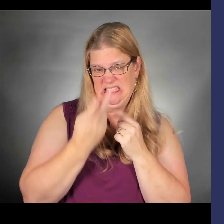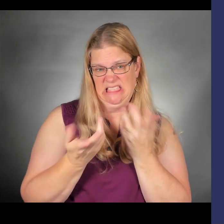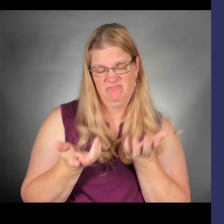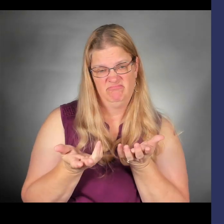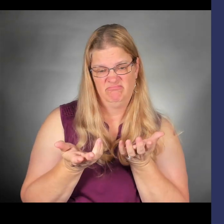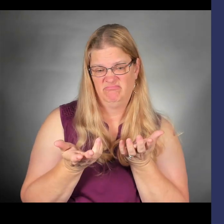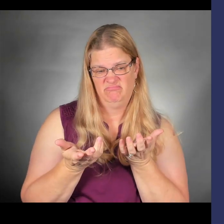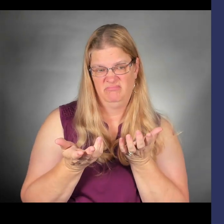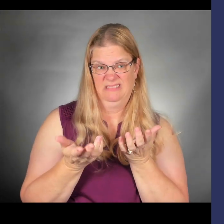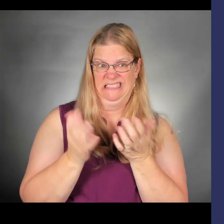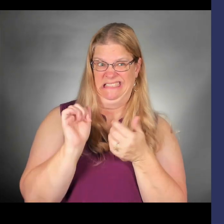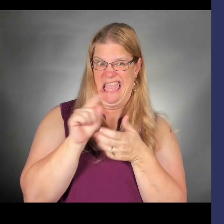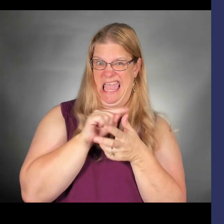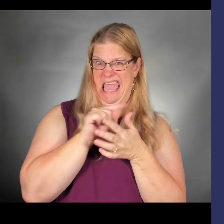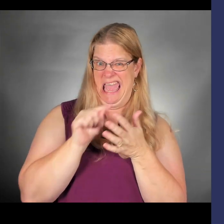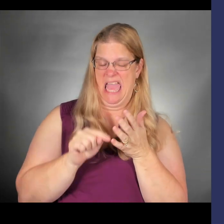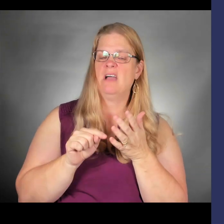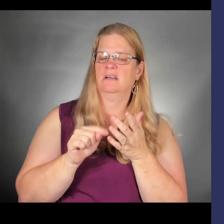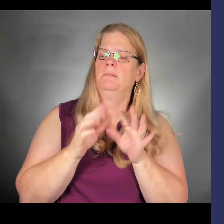or they can't see themselves as worthy. It's